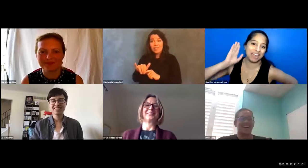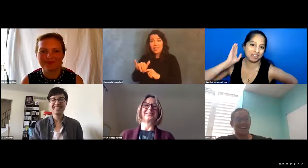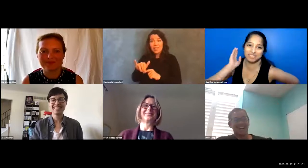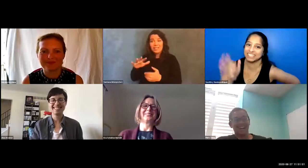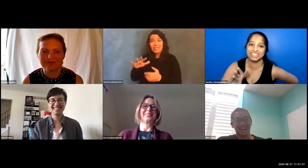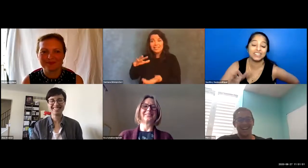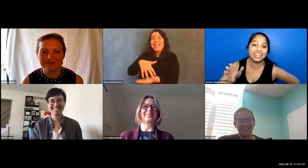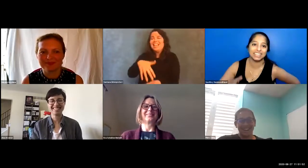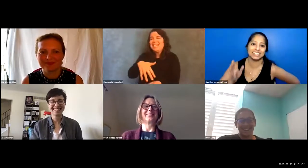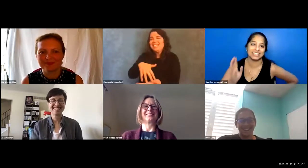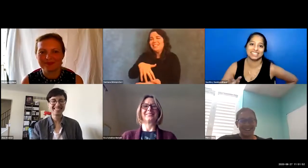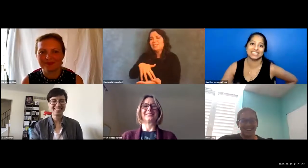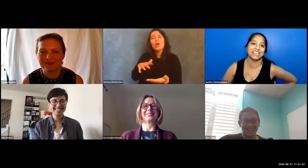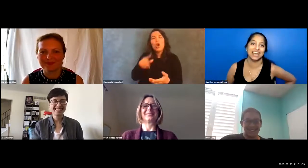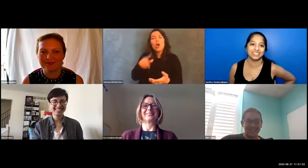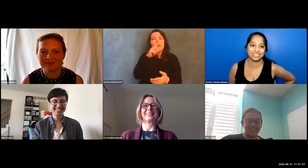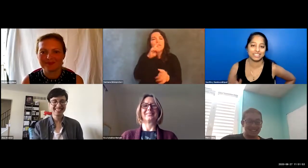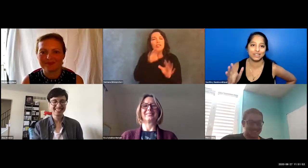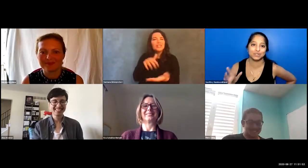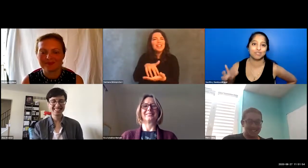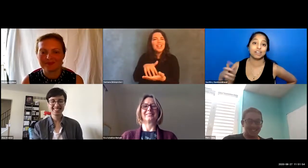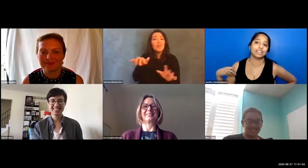So I completely agree. I think this is an interesting way to look